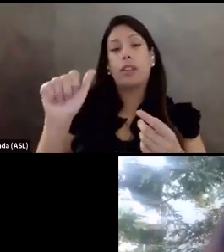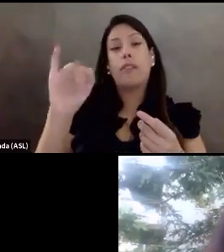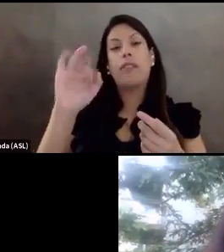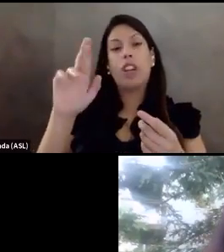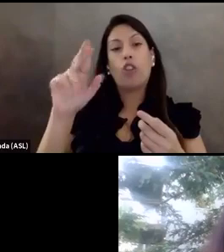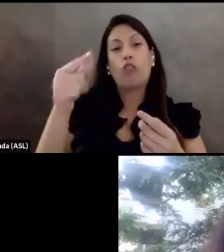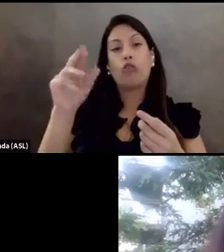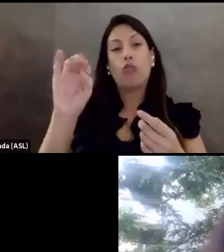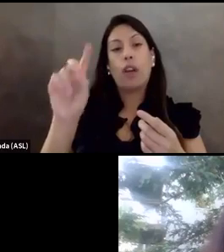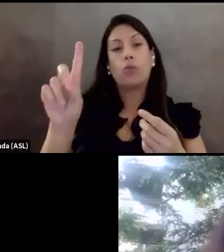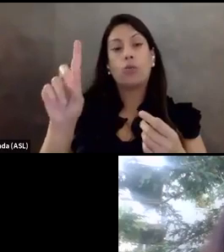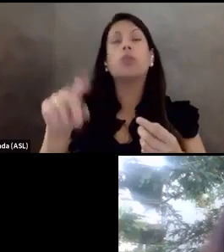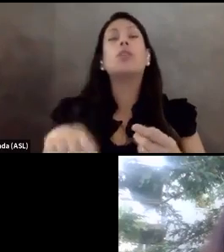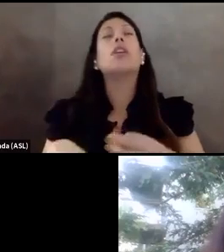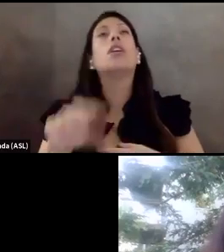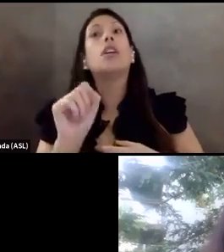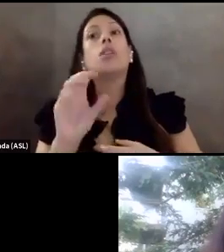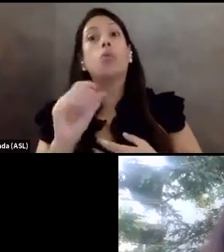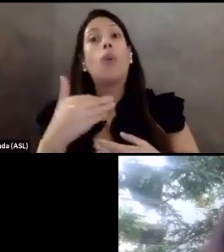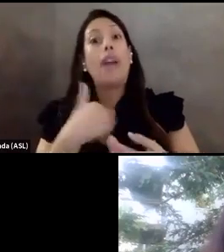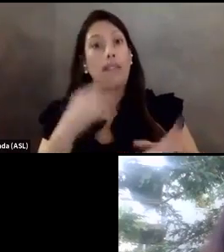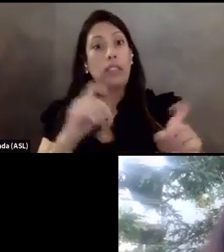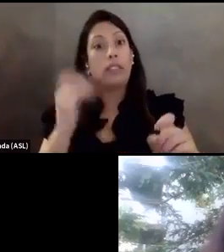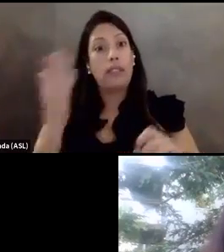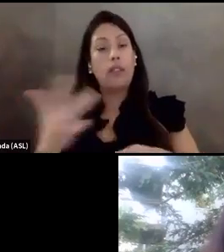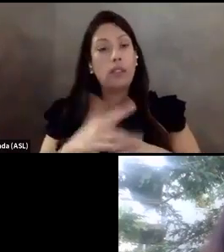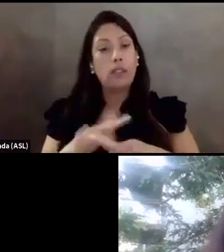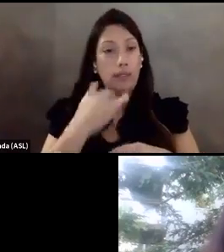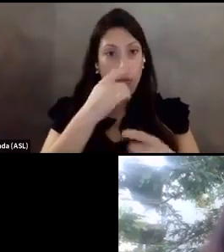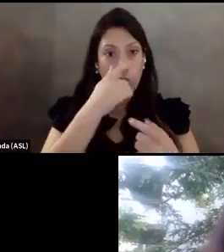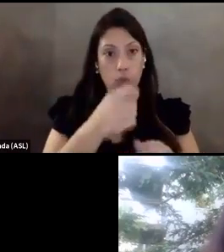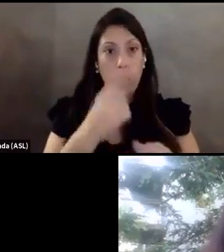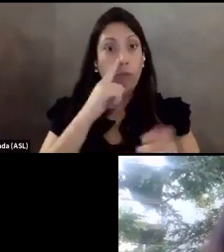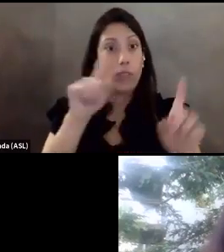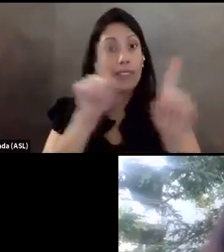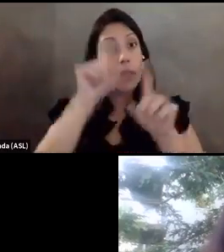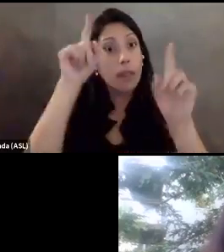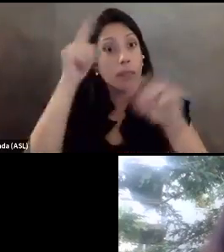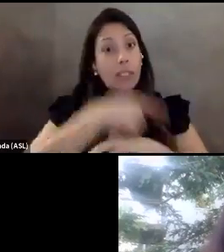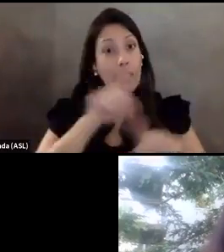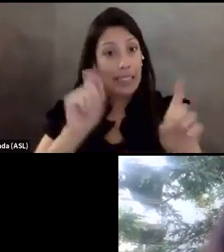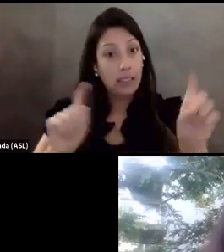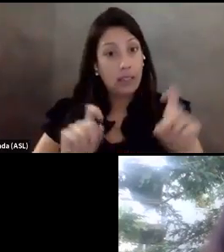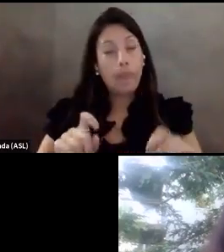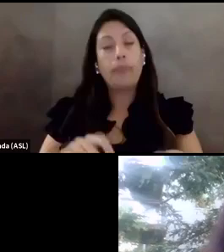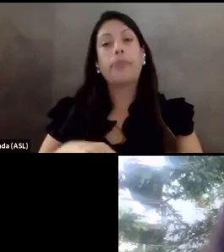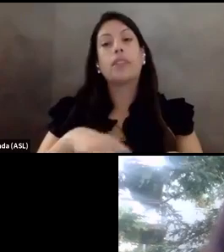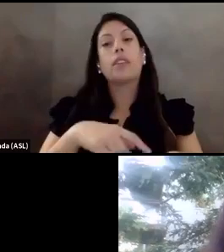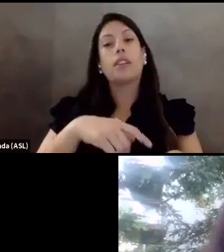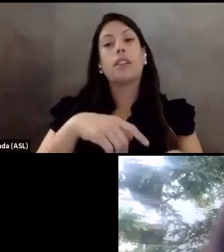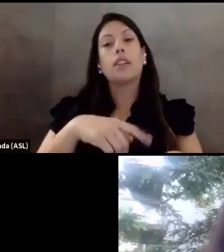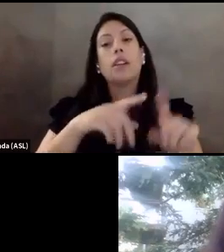just a reminder, if you do what we have, as Dr. Mase said, we have expanded significantly